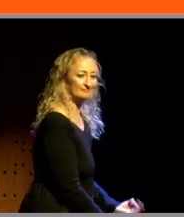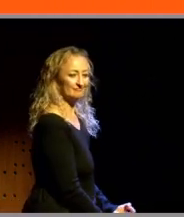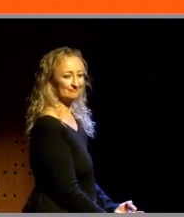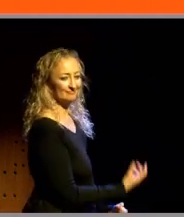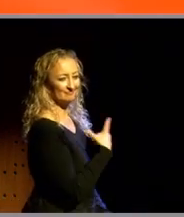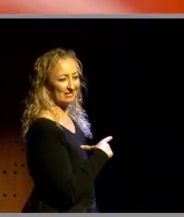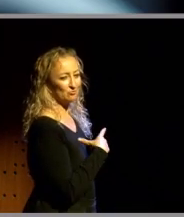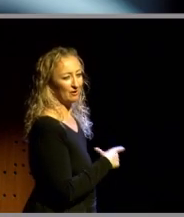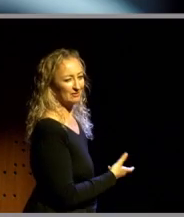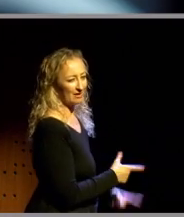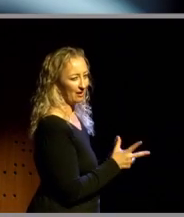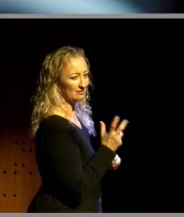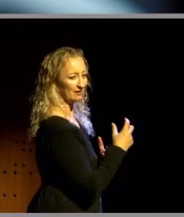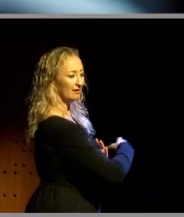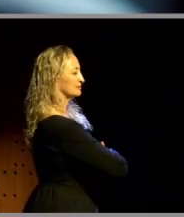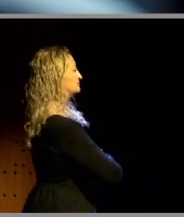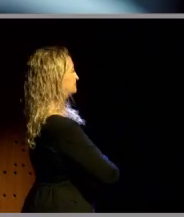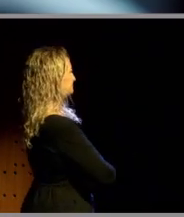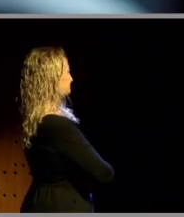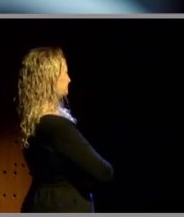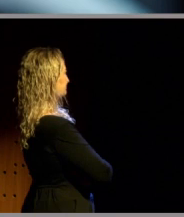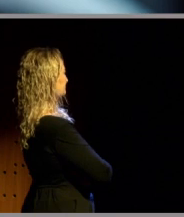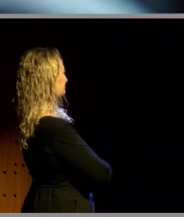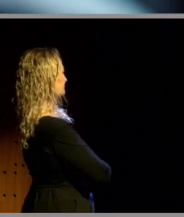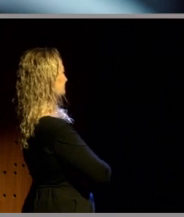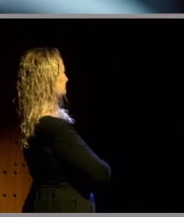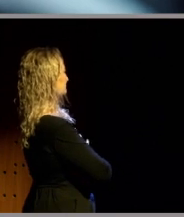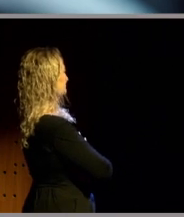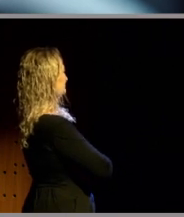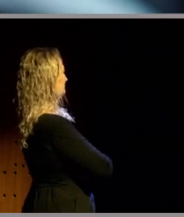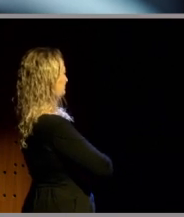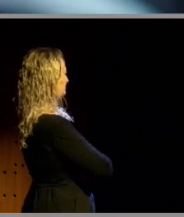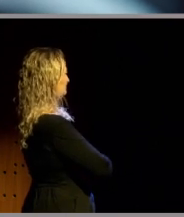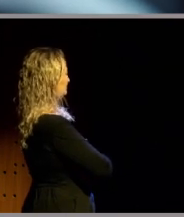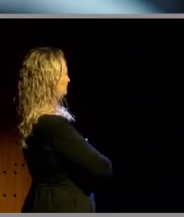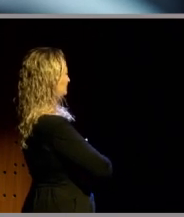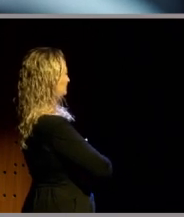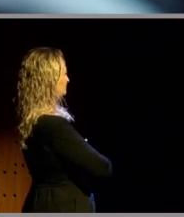of Artist Manager Awards and South by Southwest Sydney. Over the previous two years, Dean has written over